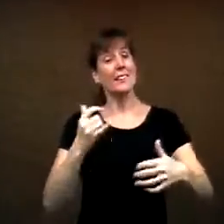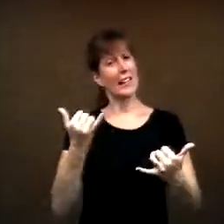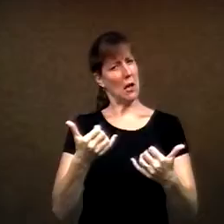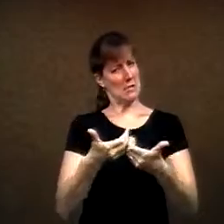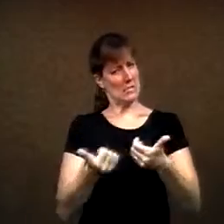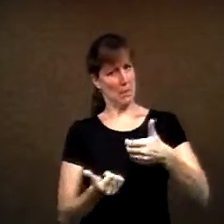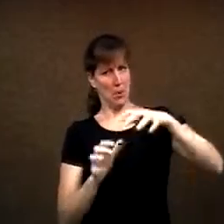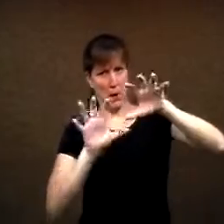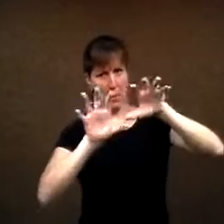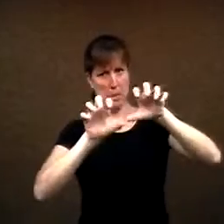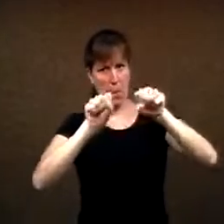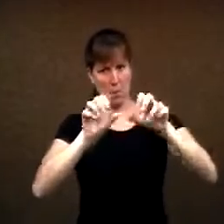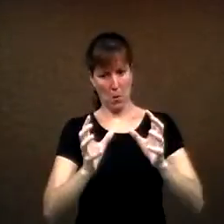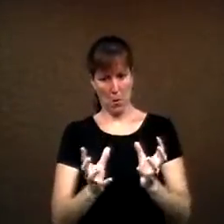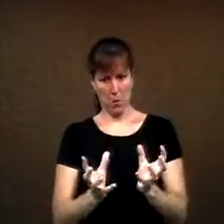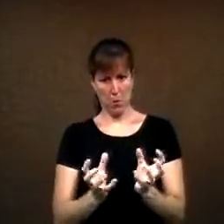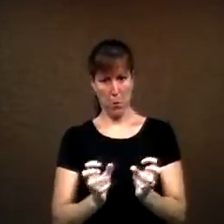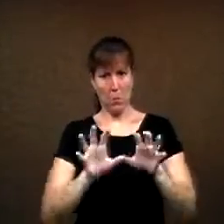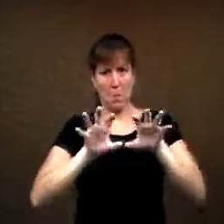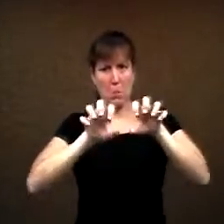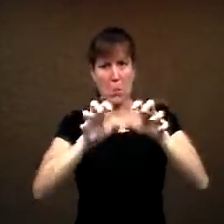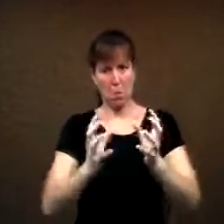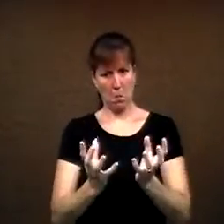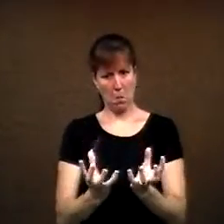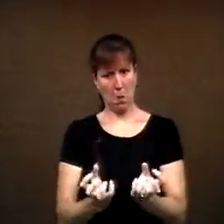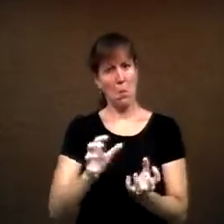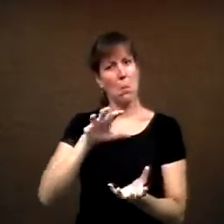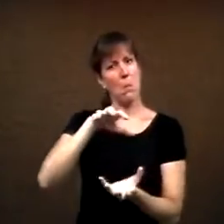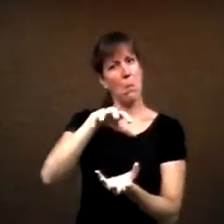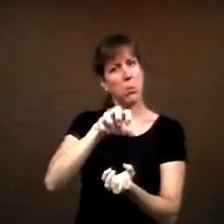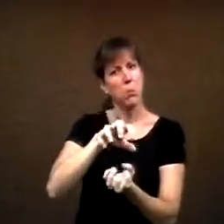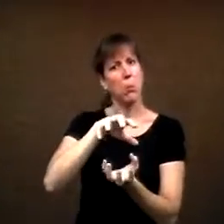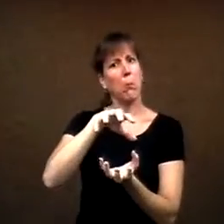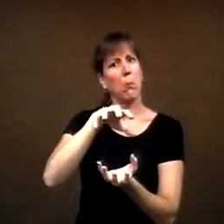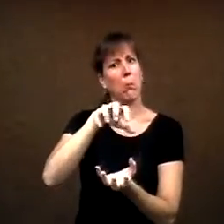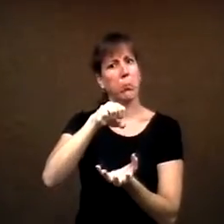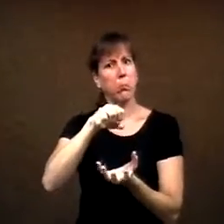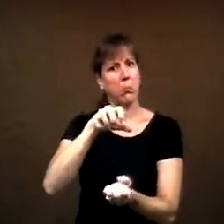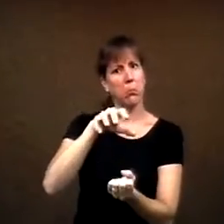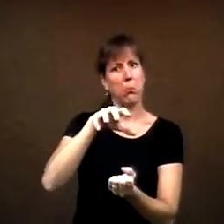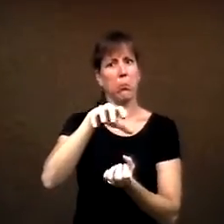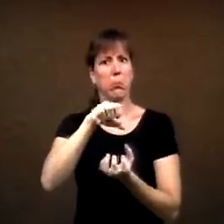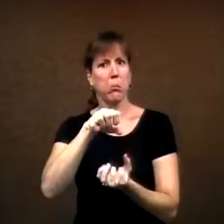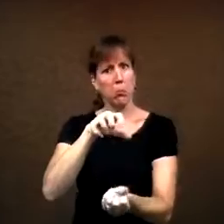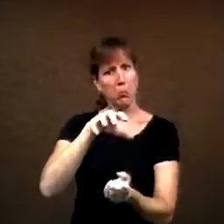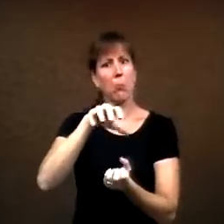by ventricular contraction, we essentially allow blood to move in a very effective one way circuit.